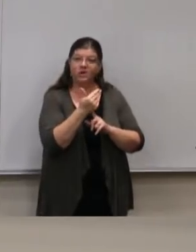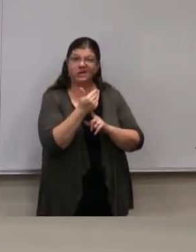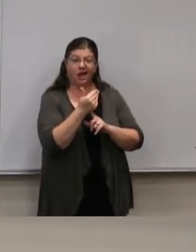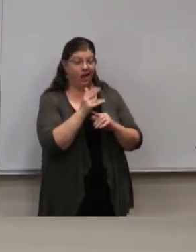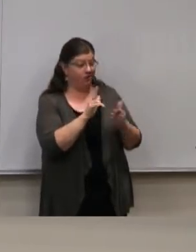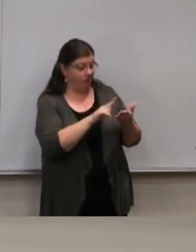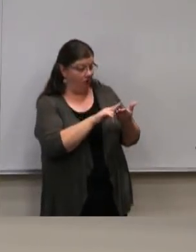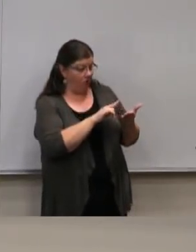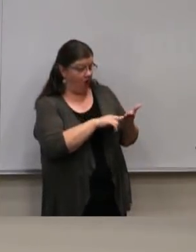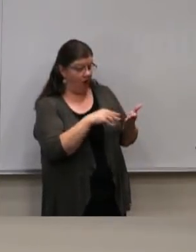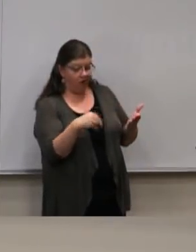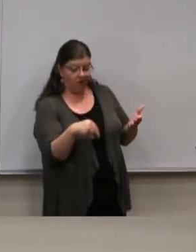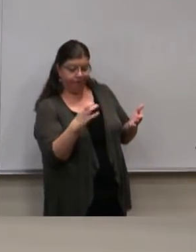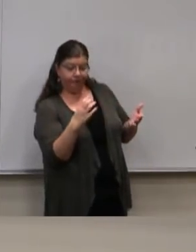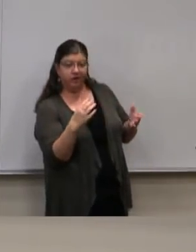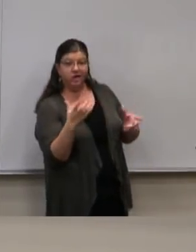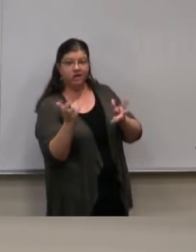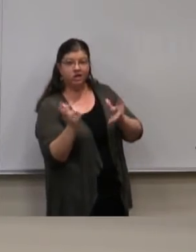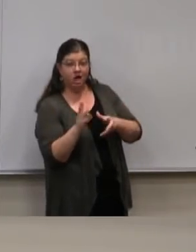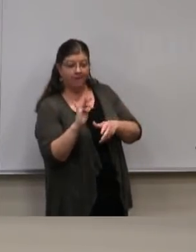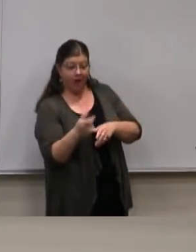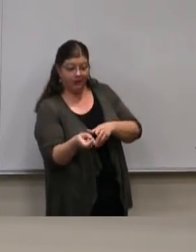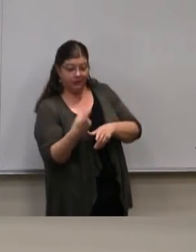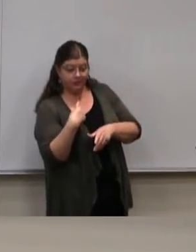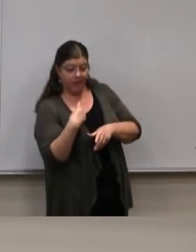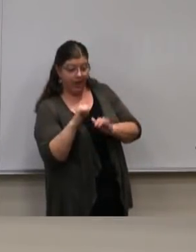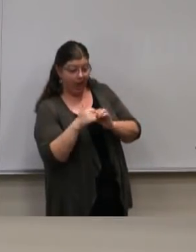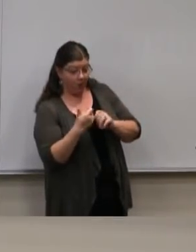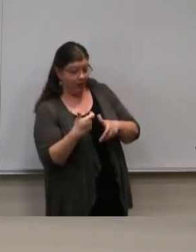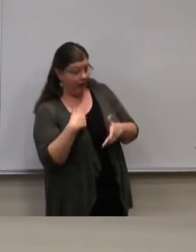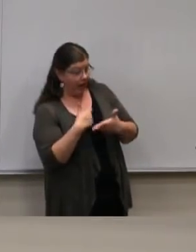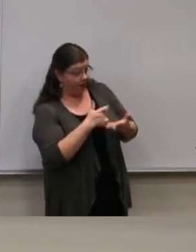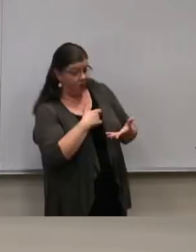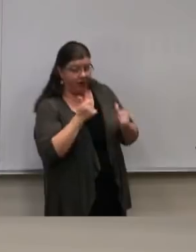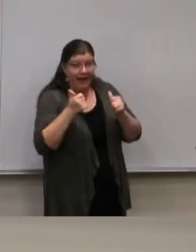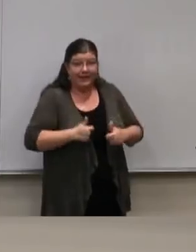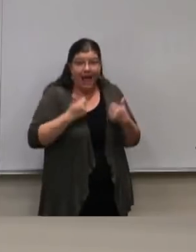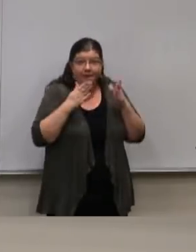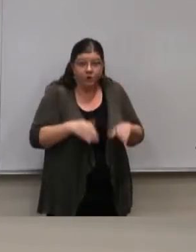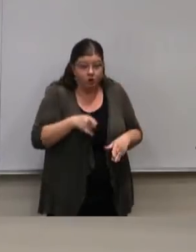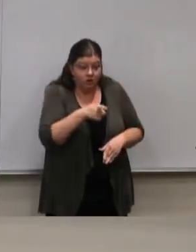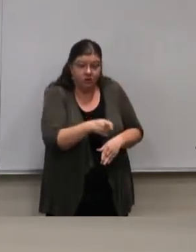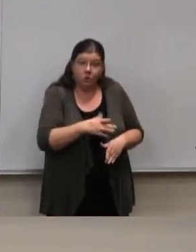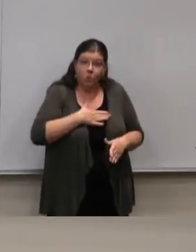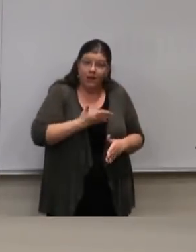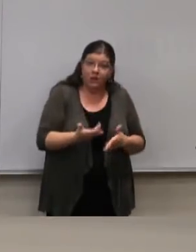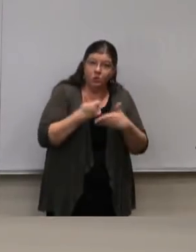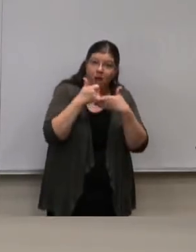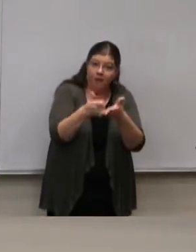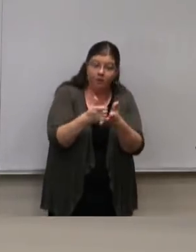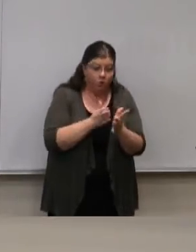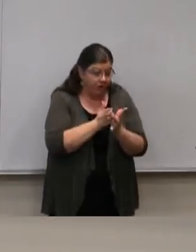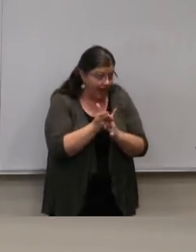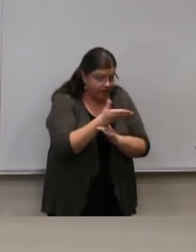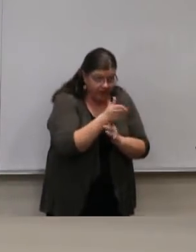in a little chat box pops up and ?how can I help you?? and there's a live person behind that wanting to help you navigate to wherever you want to get to.